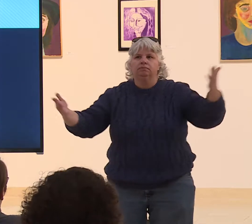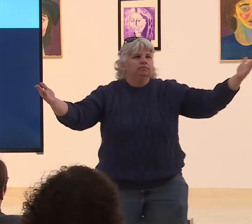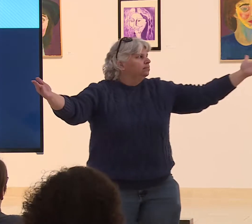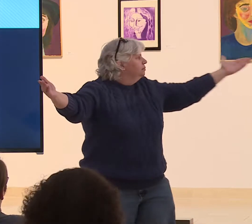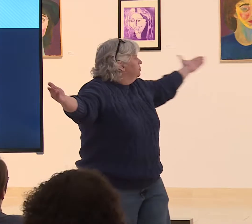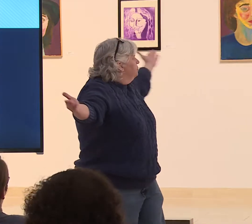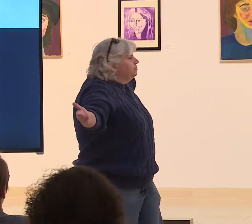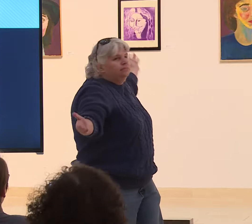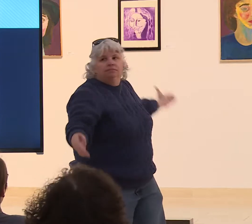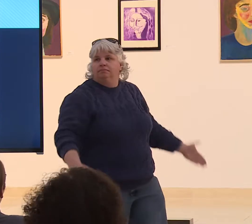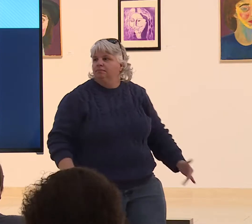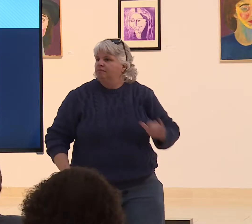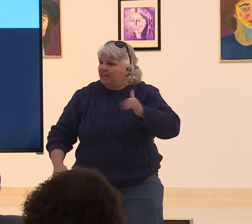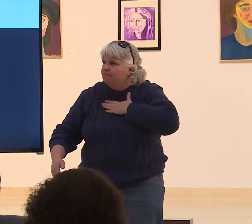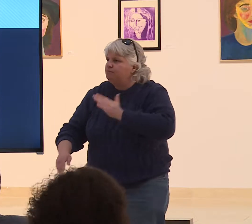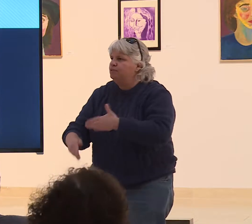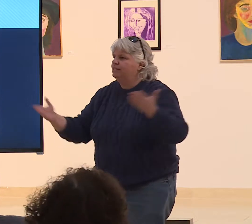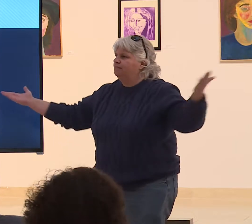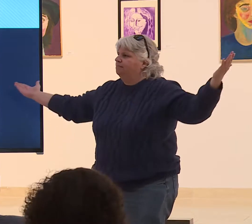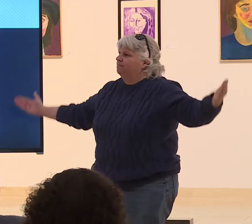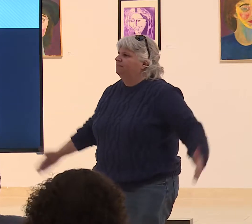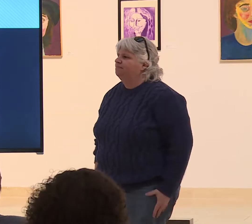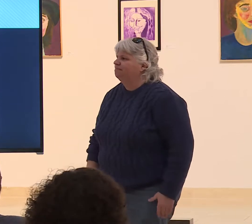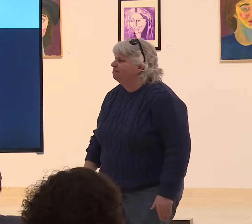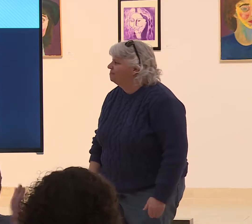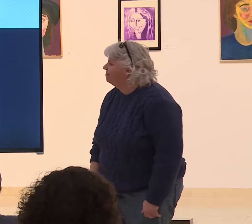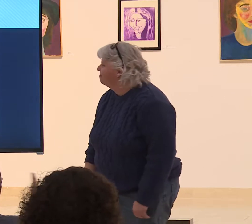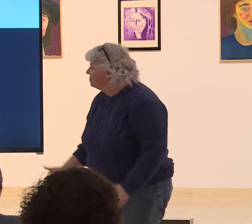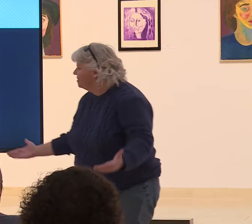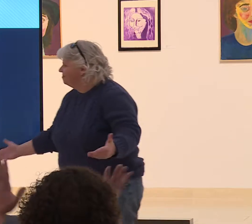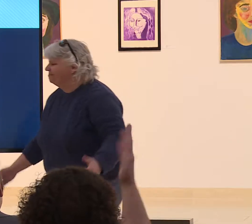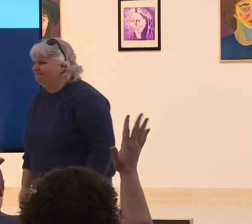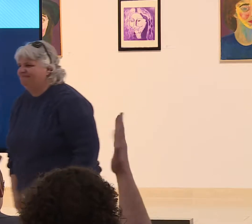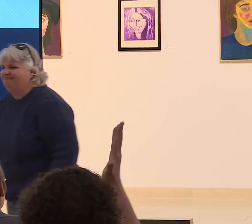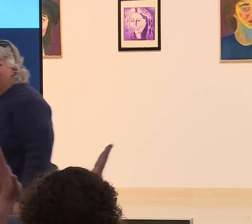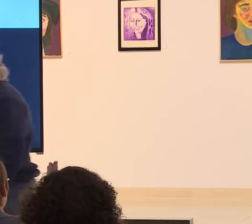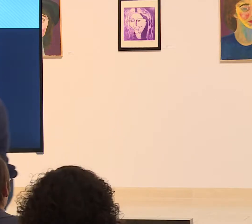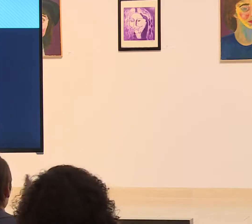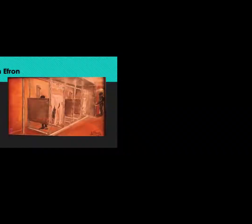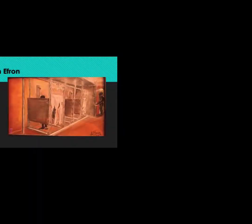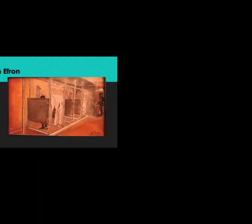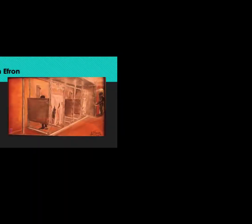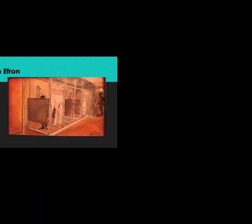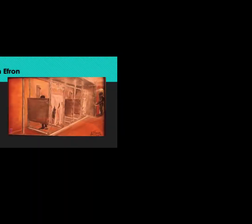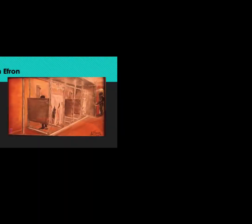Now, think about the music, and my art, for me, is really my music,